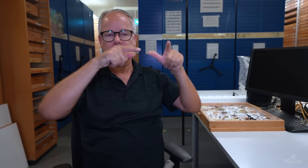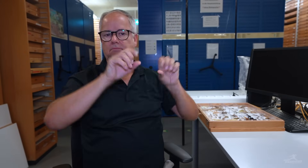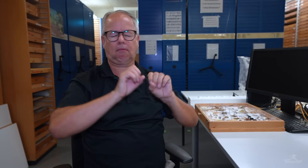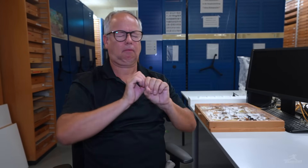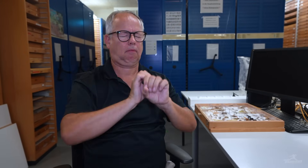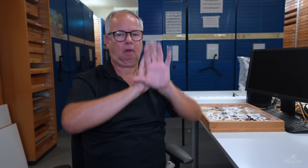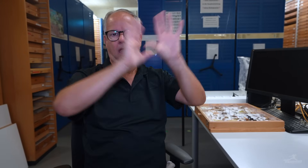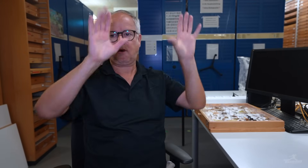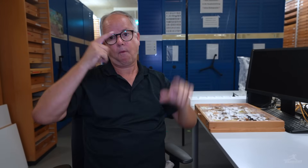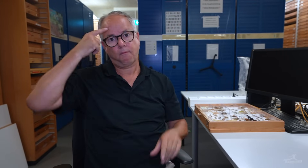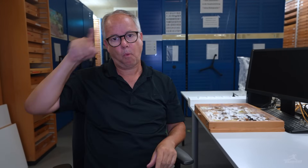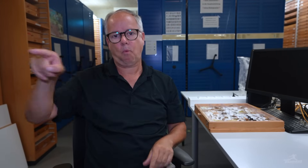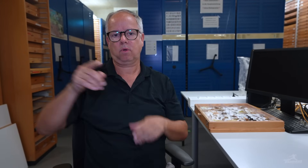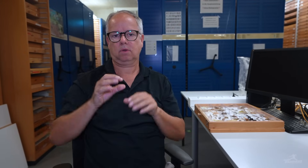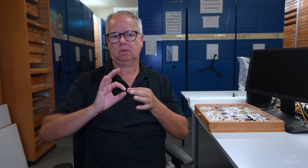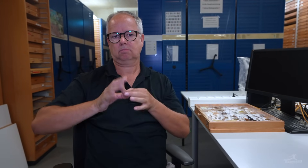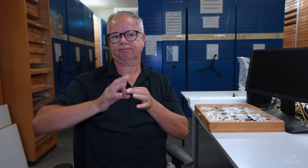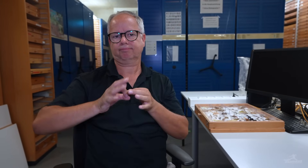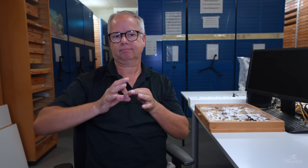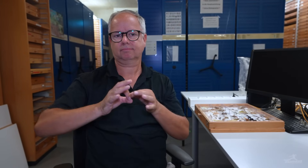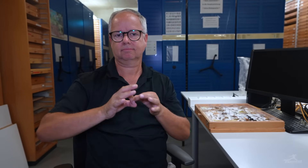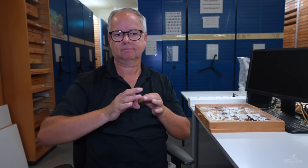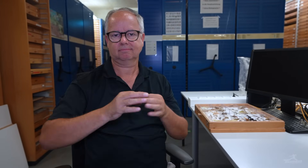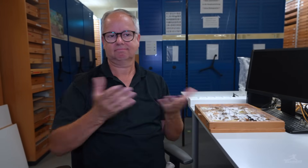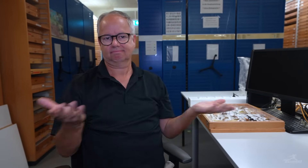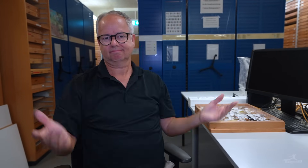all of which are clear signs for interpretation.